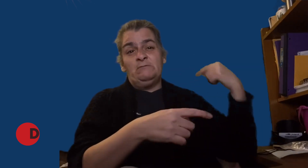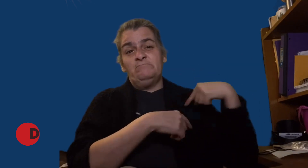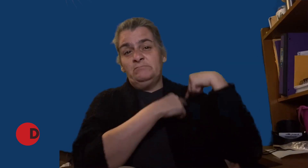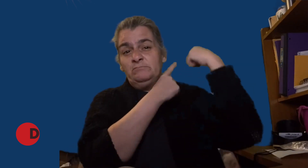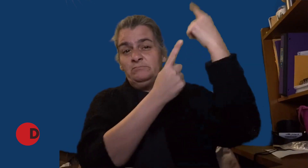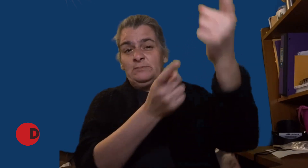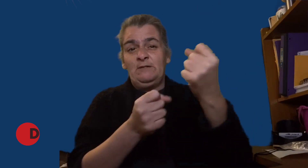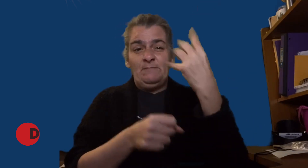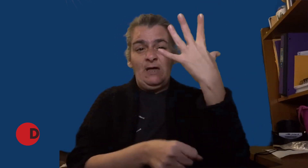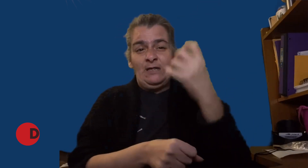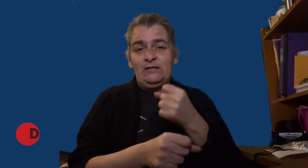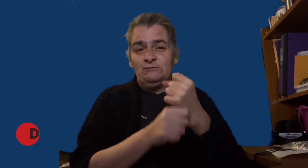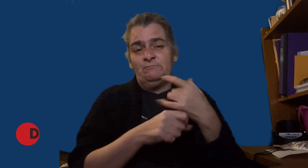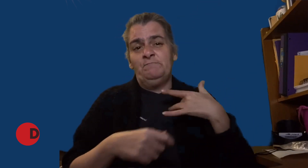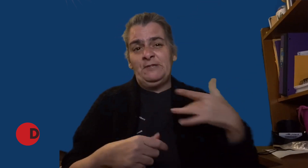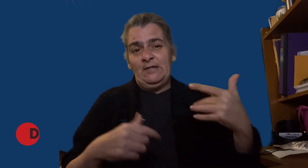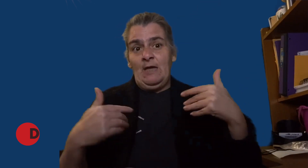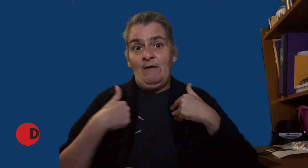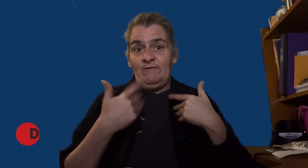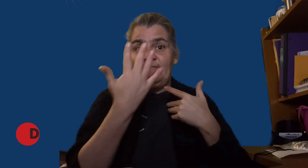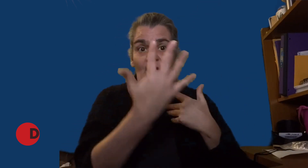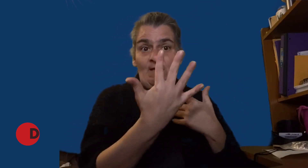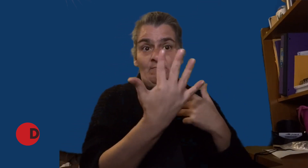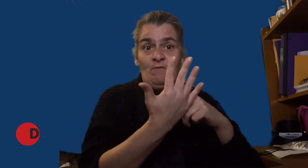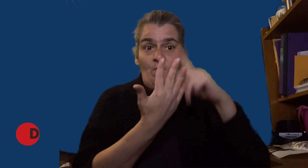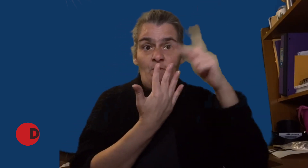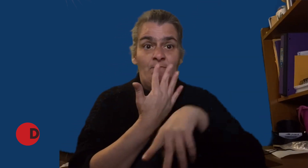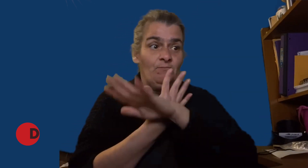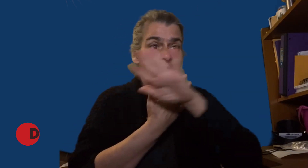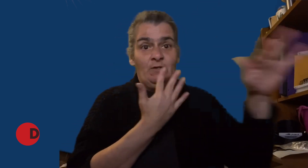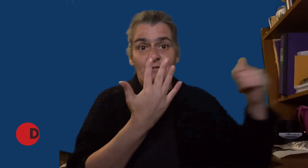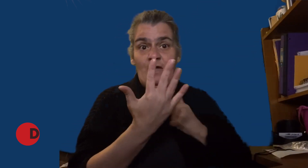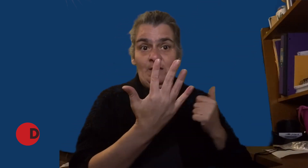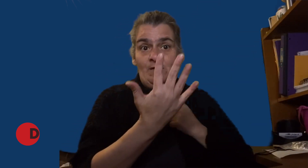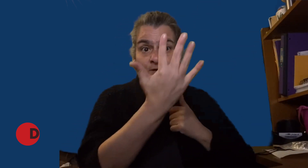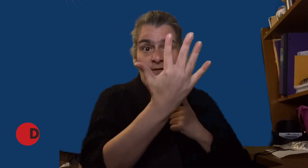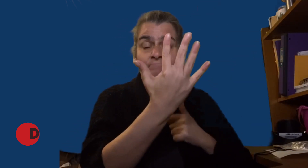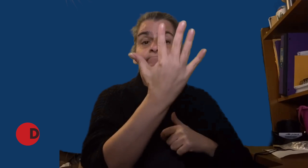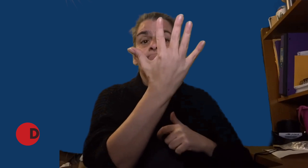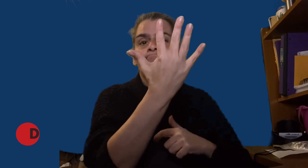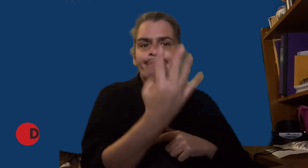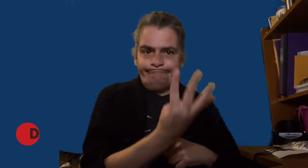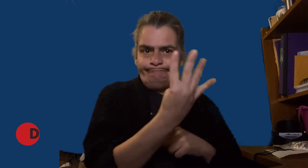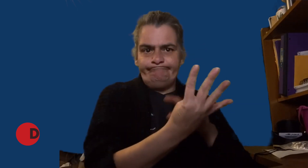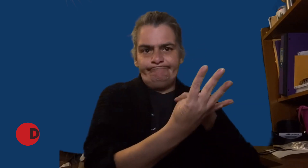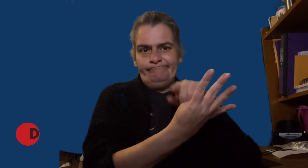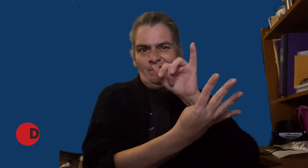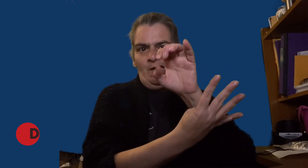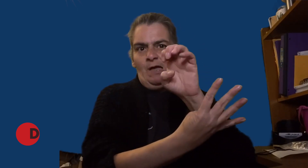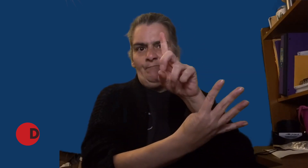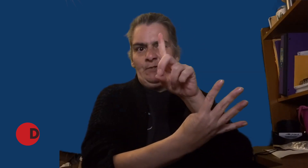closed or suspended for a couple of years. Now, we’ve lost